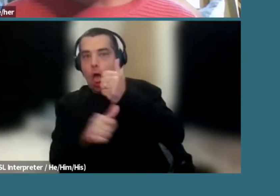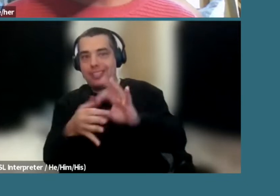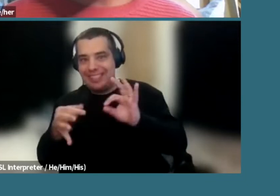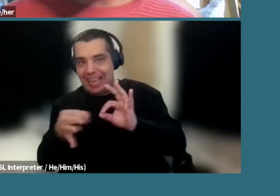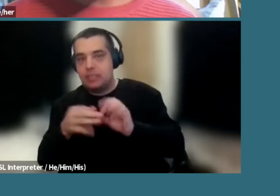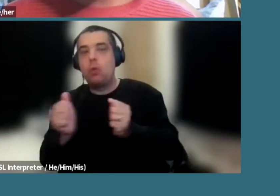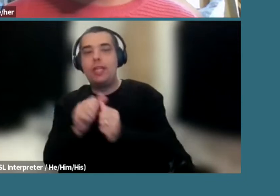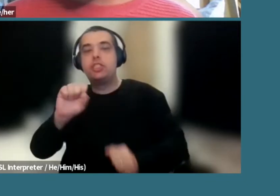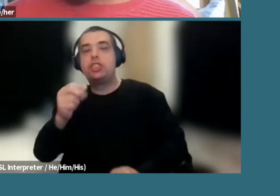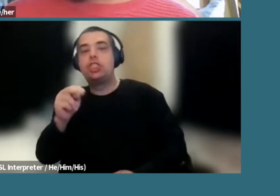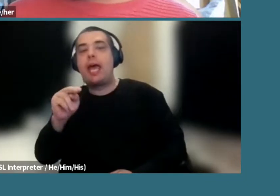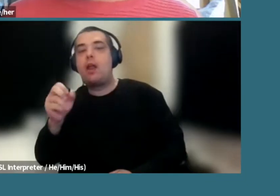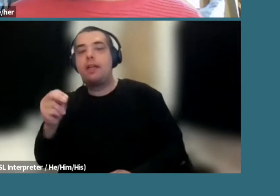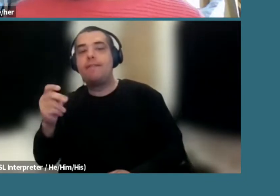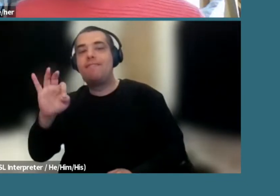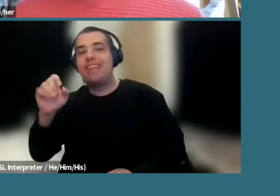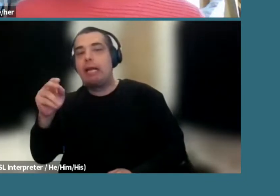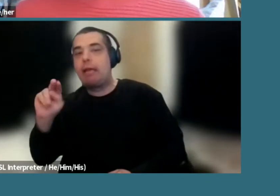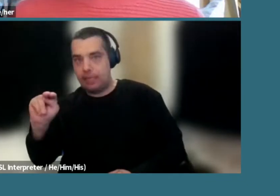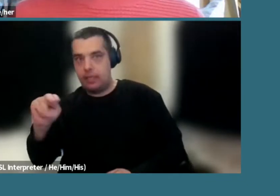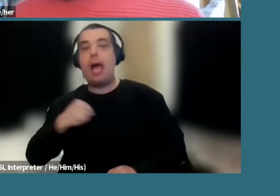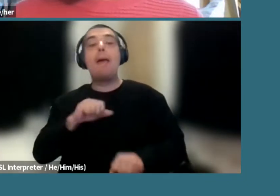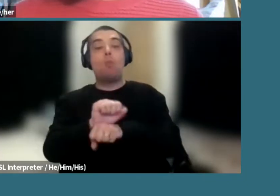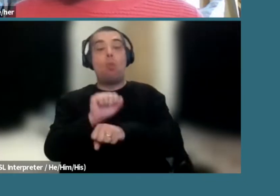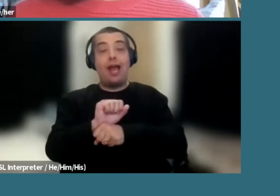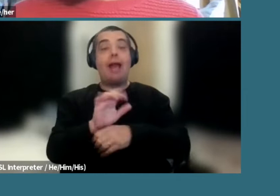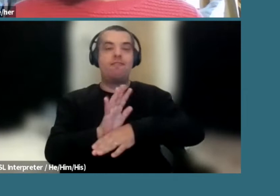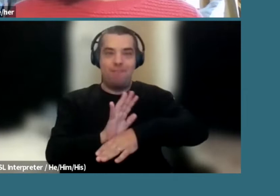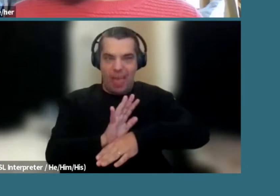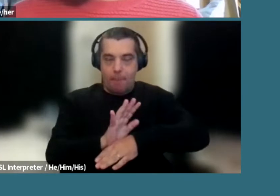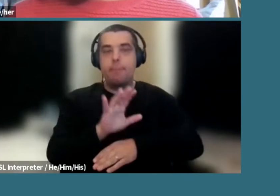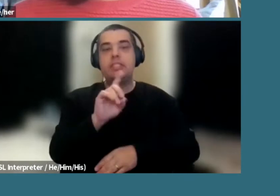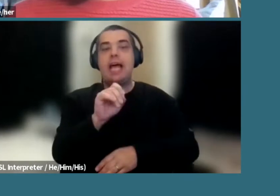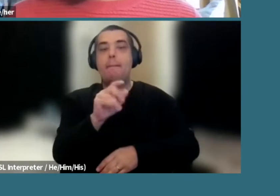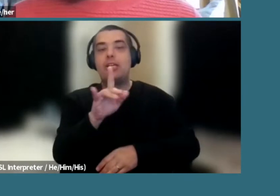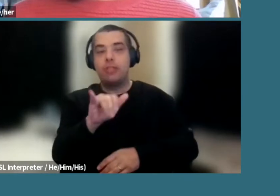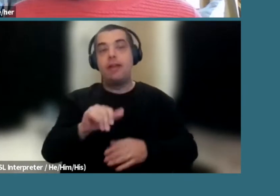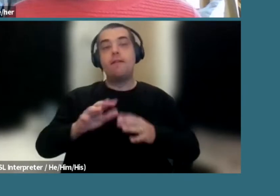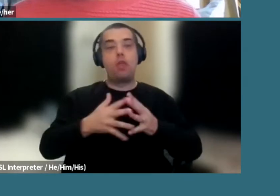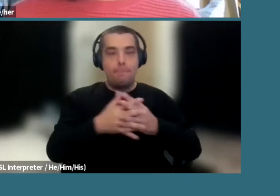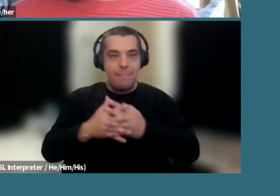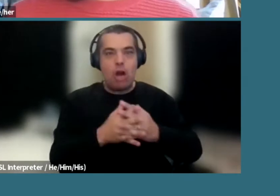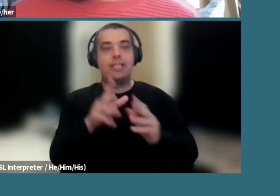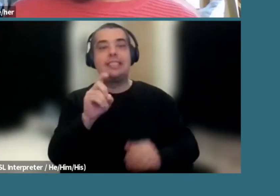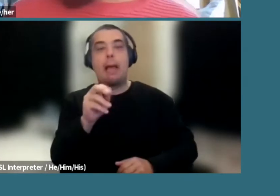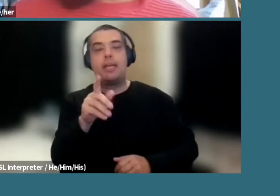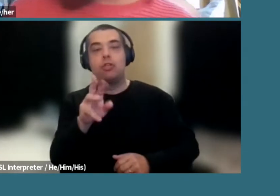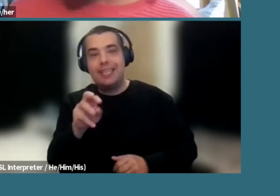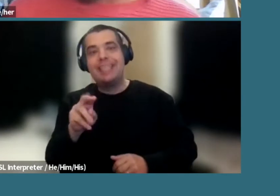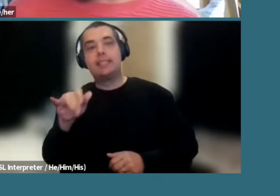I also am currently working on a film, a documentary film for the American Foundation for the Blind on contemporary blind culture,